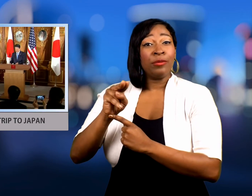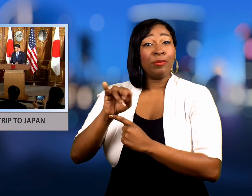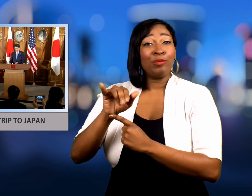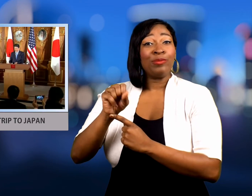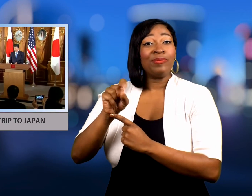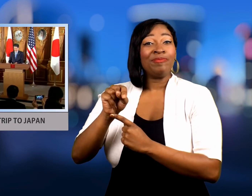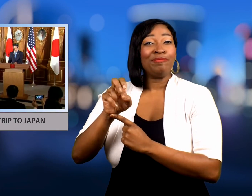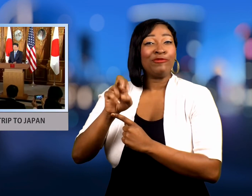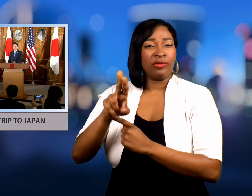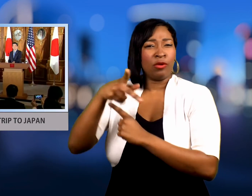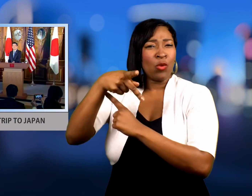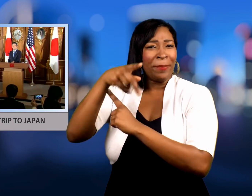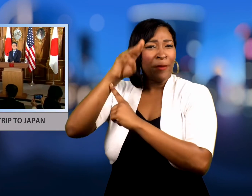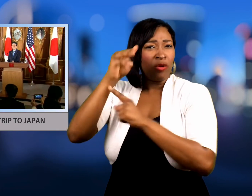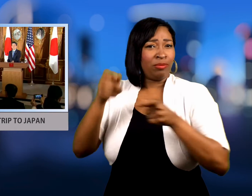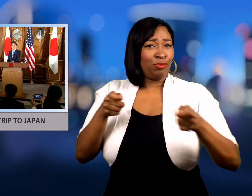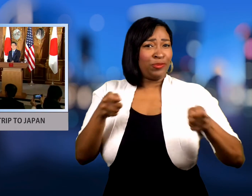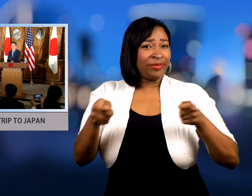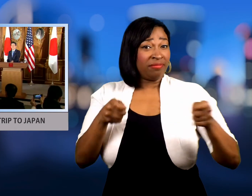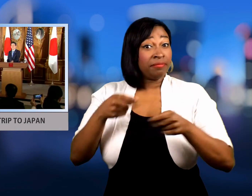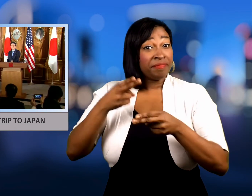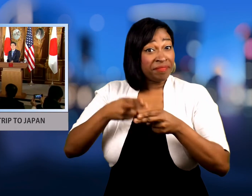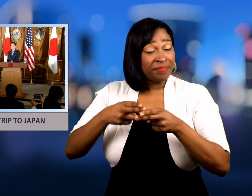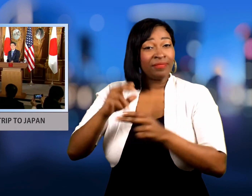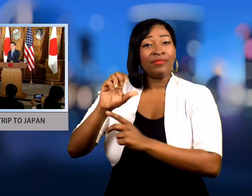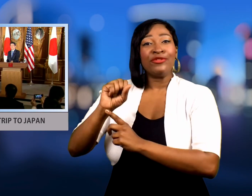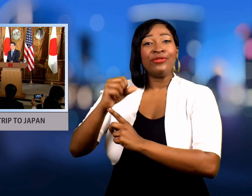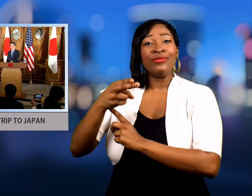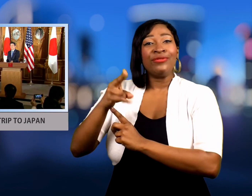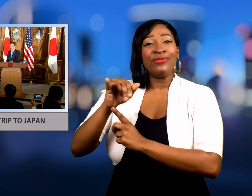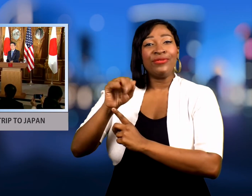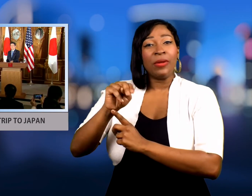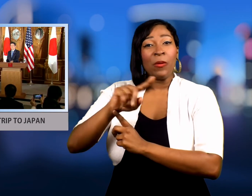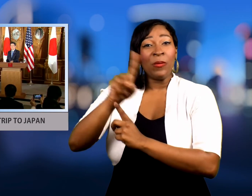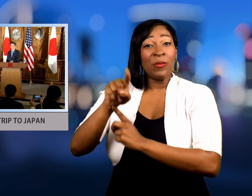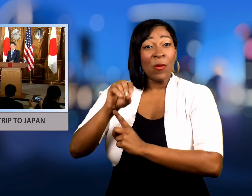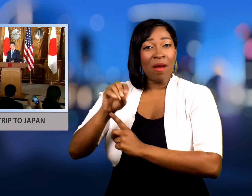Minister Shinzo Abe in a series of events.